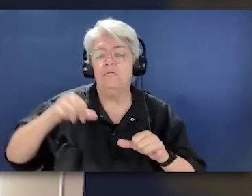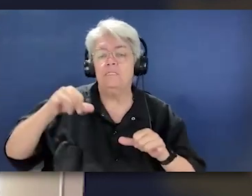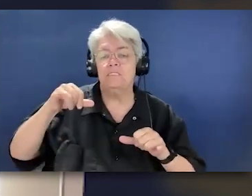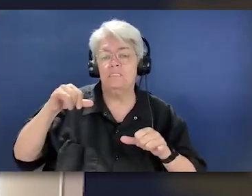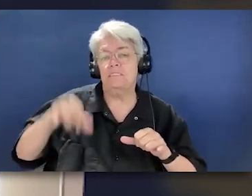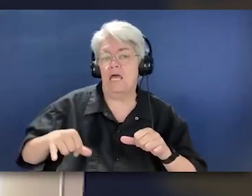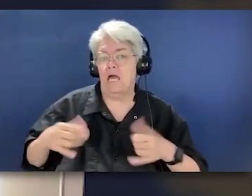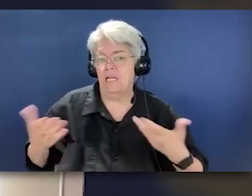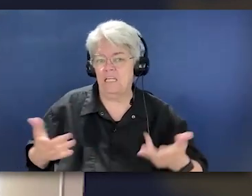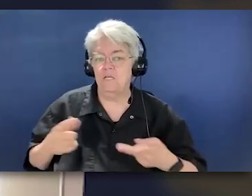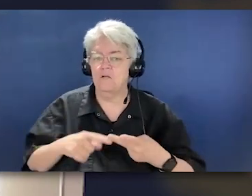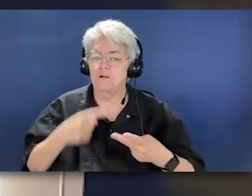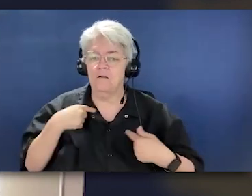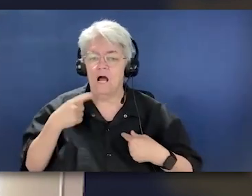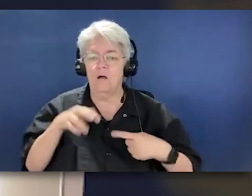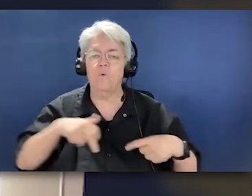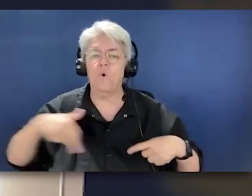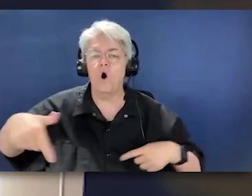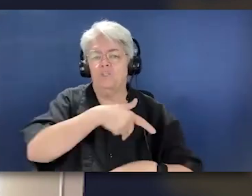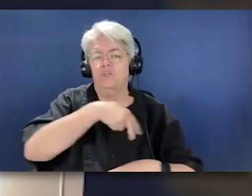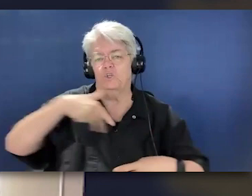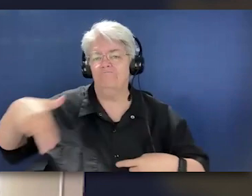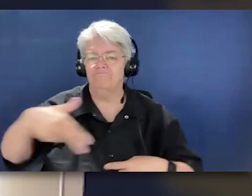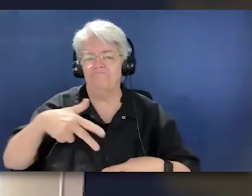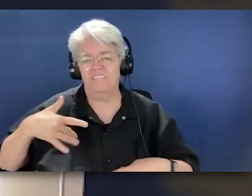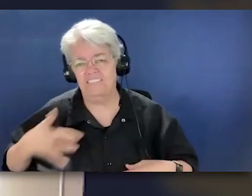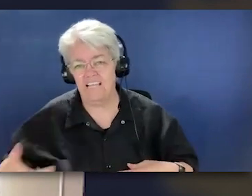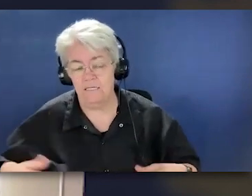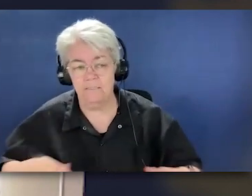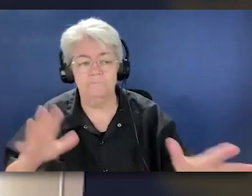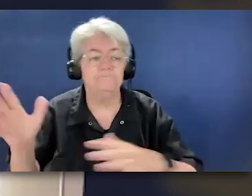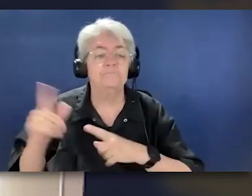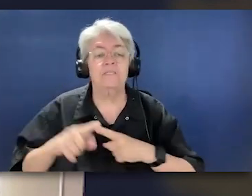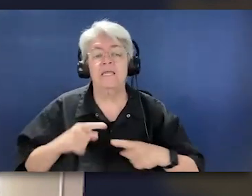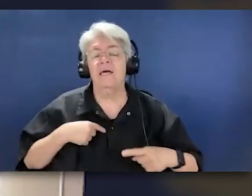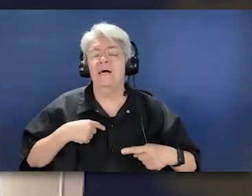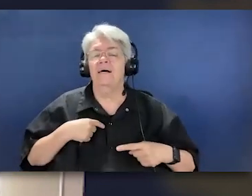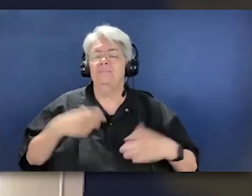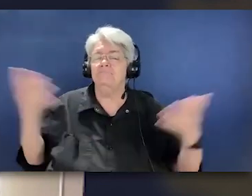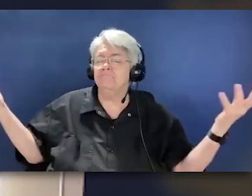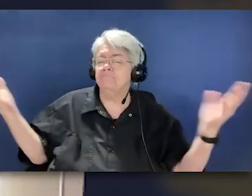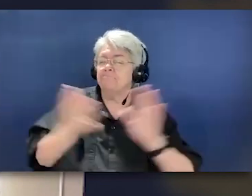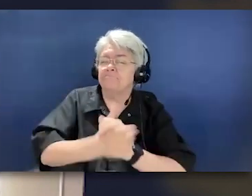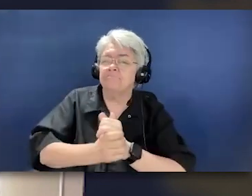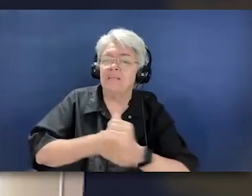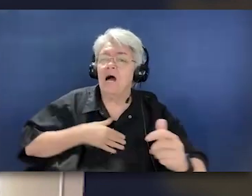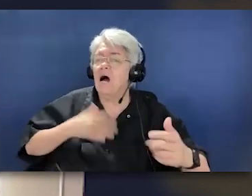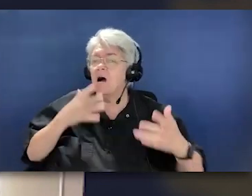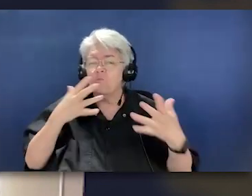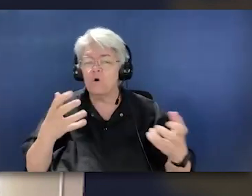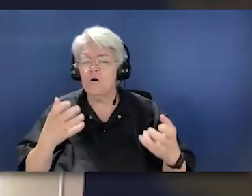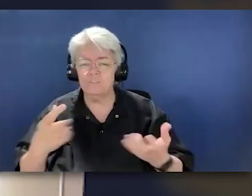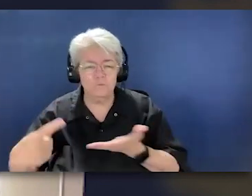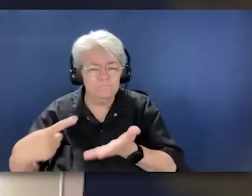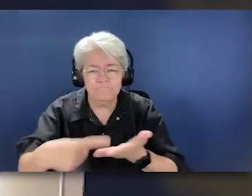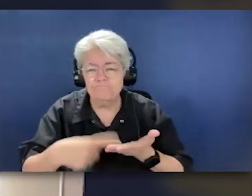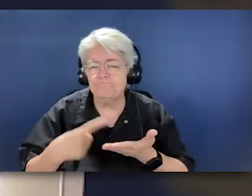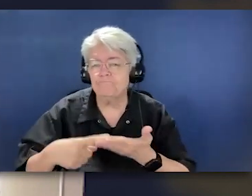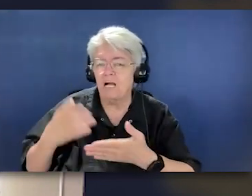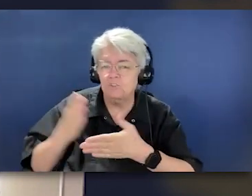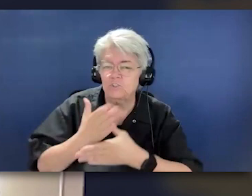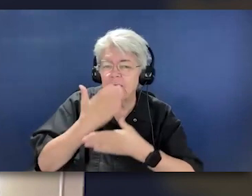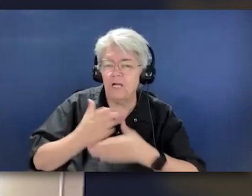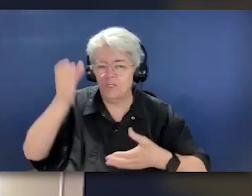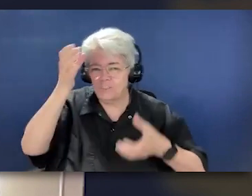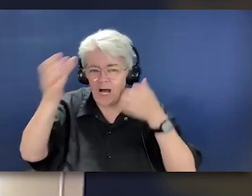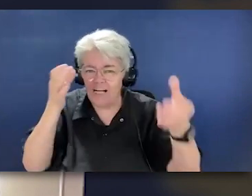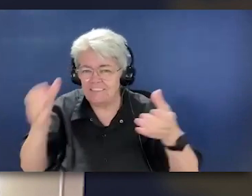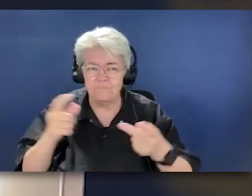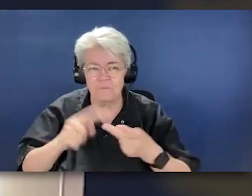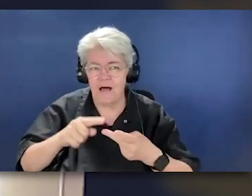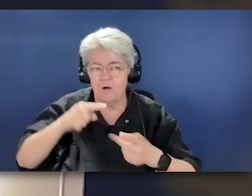to wander a little bit. I want to take us on a shared conversation about this wild moment that